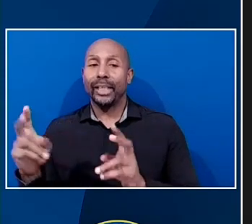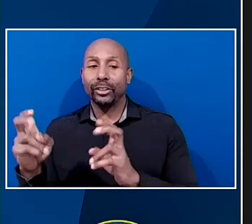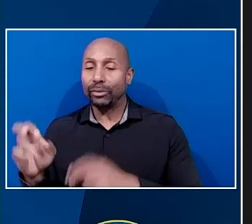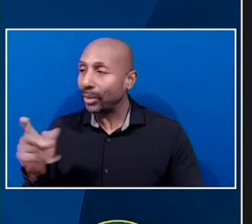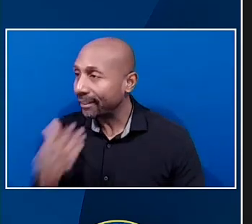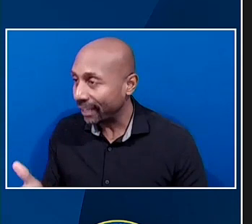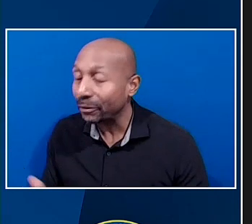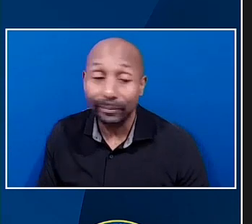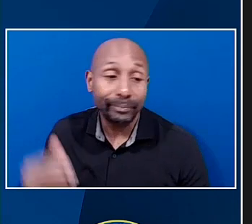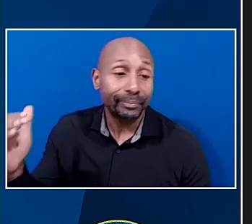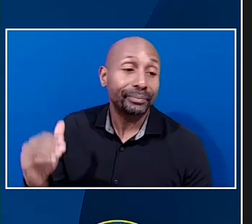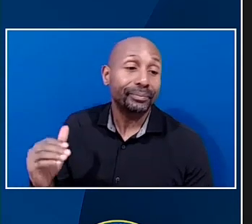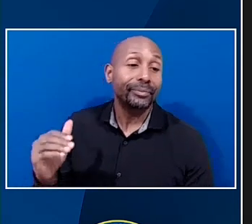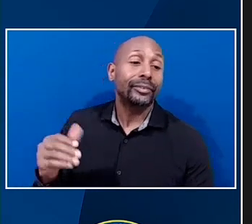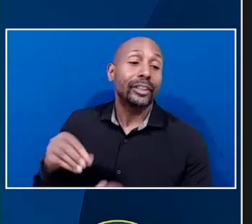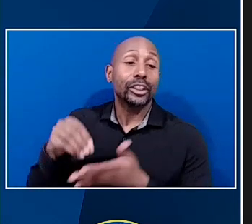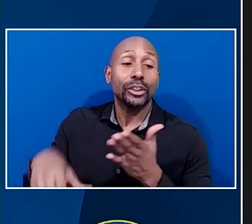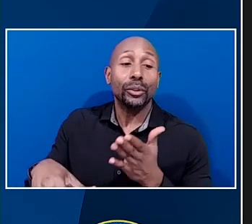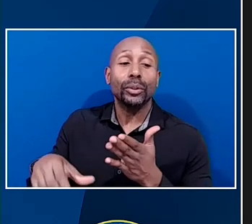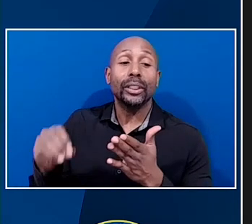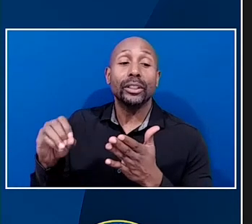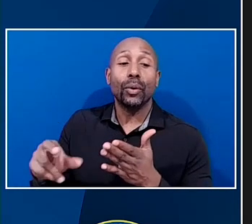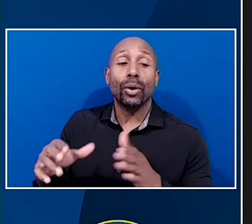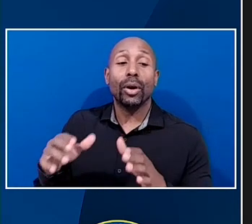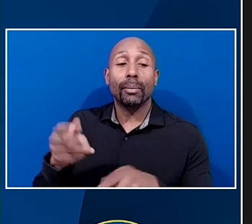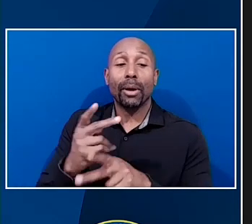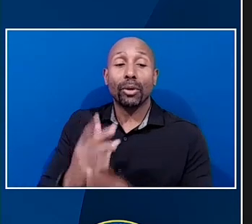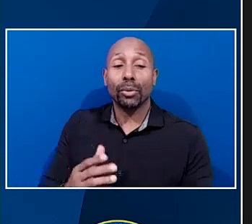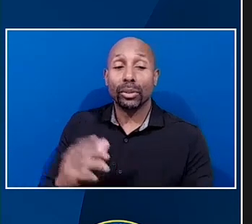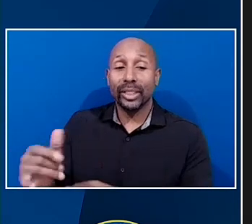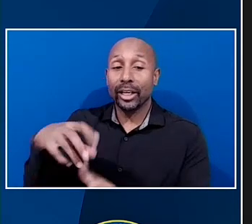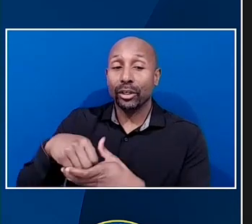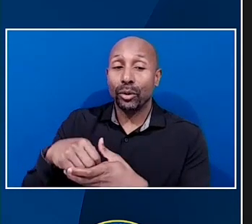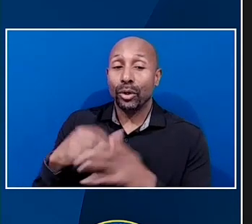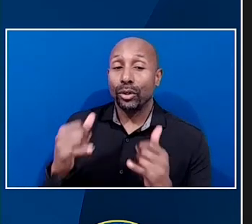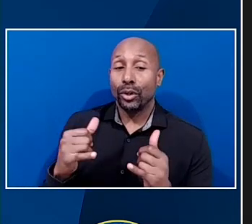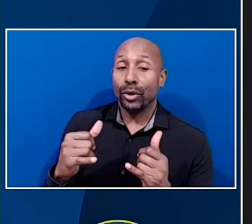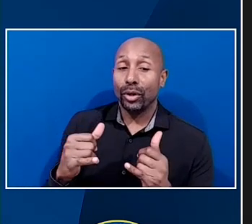currently enrolled borrowers or groups representing them, we have Jessica